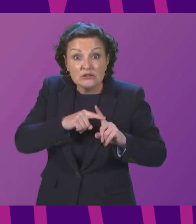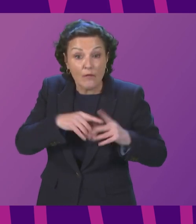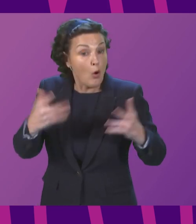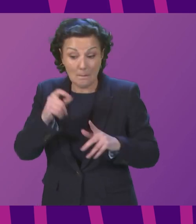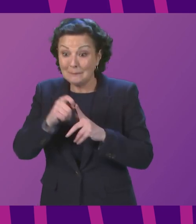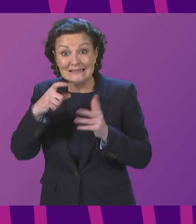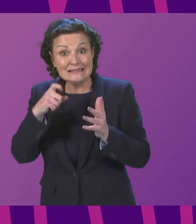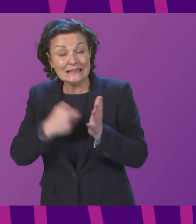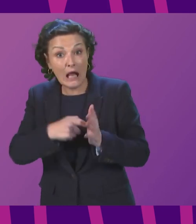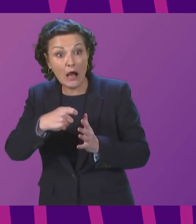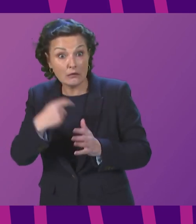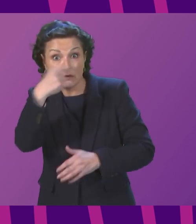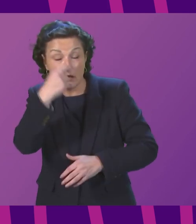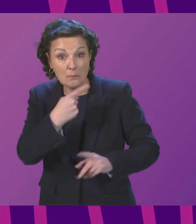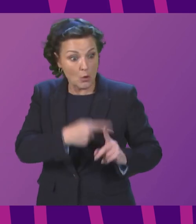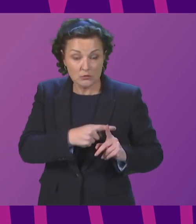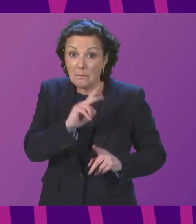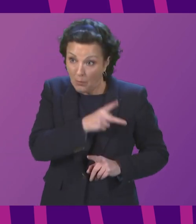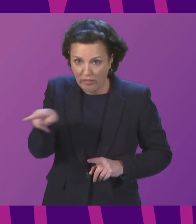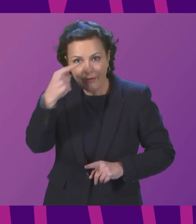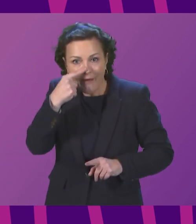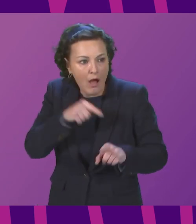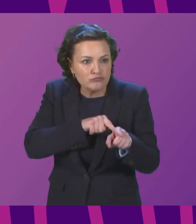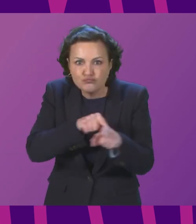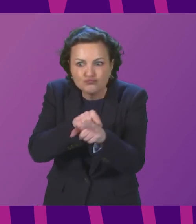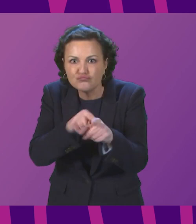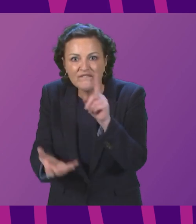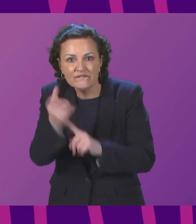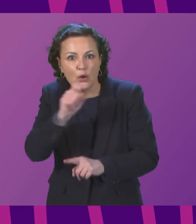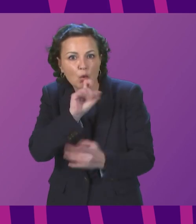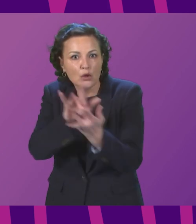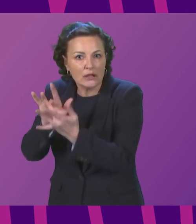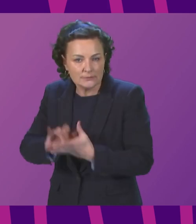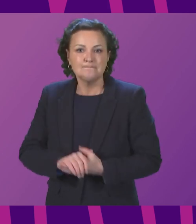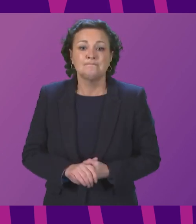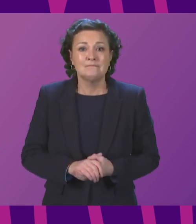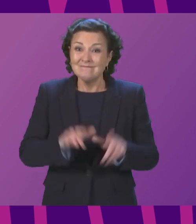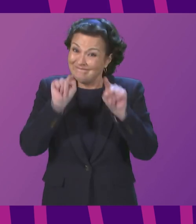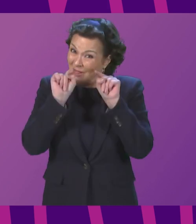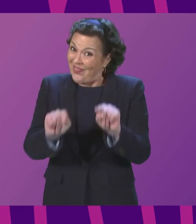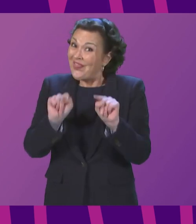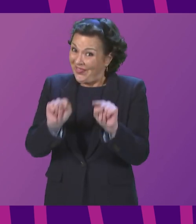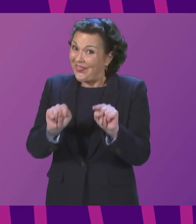test. Crucially, at times of very high levels of infection, the risk of a false-positive